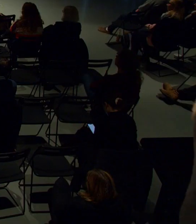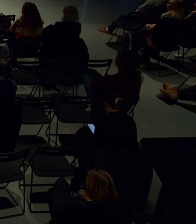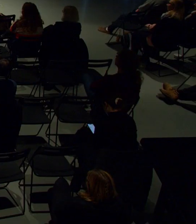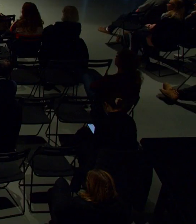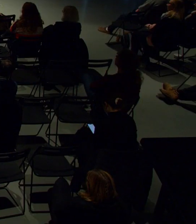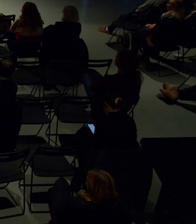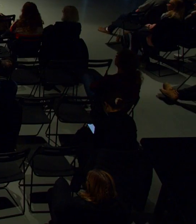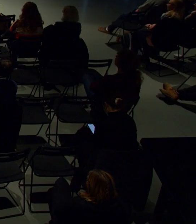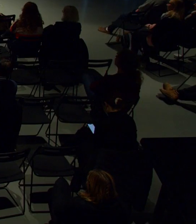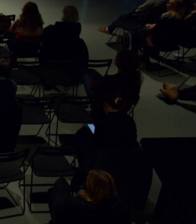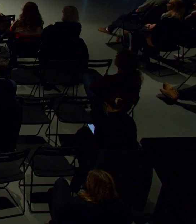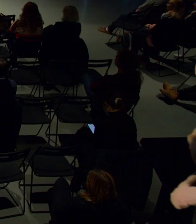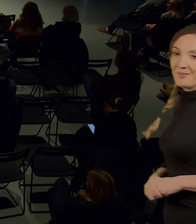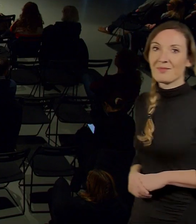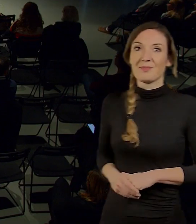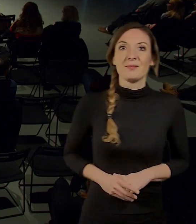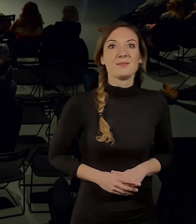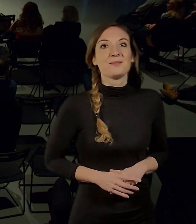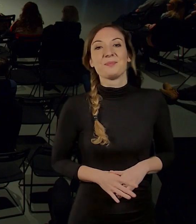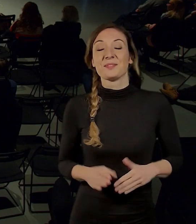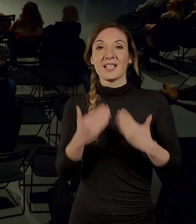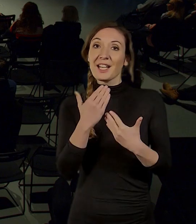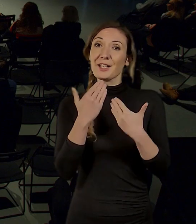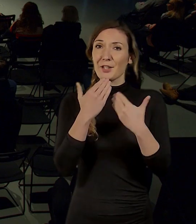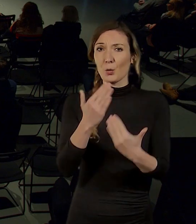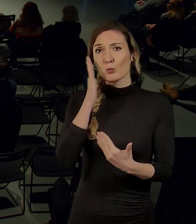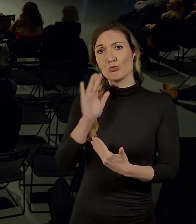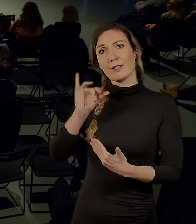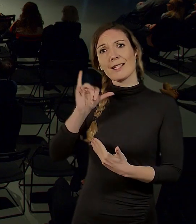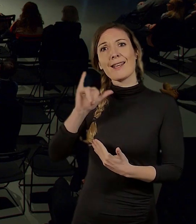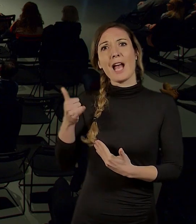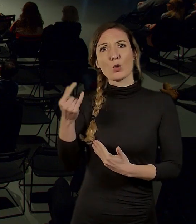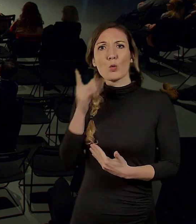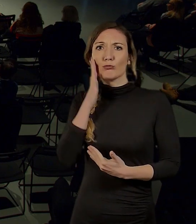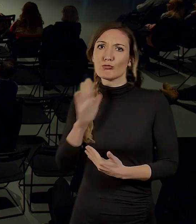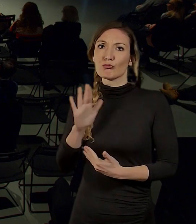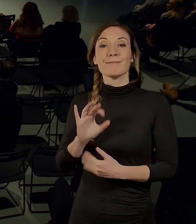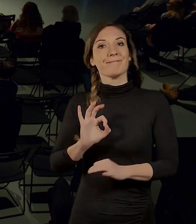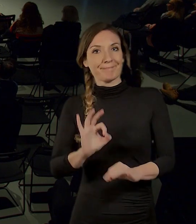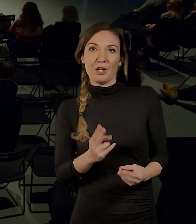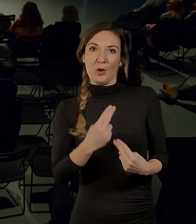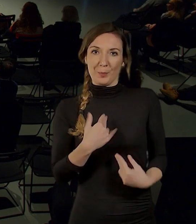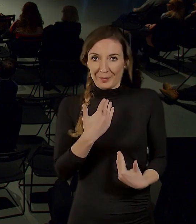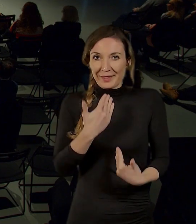it shows what we defined somewhere eight years ago in the principles of either the Manual